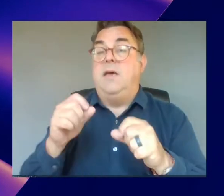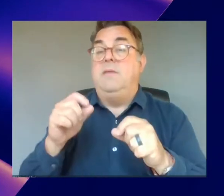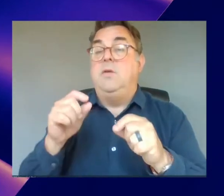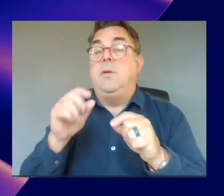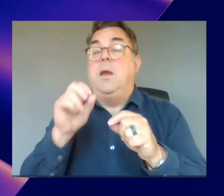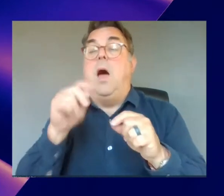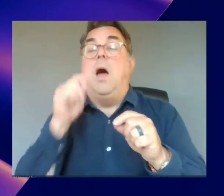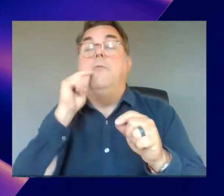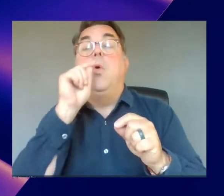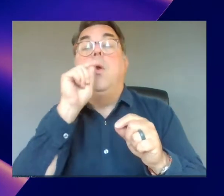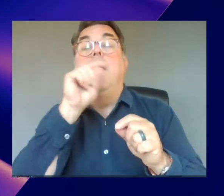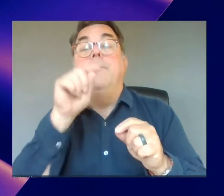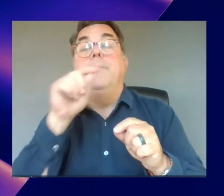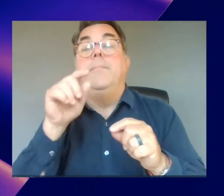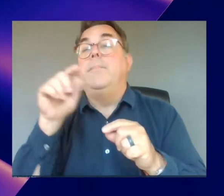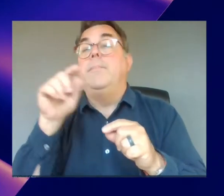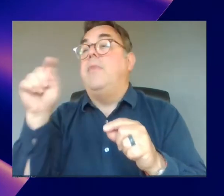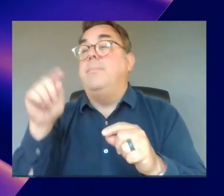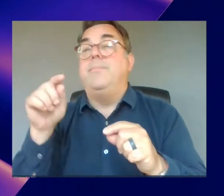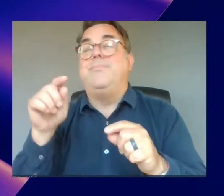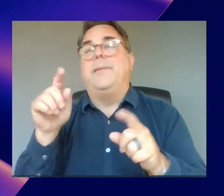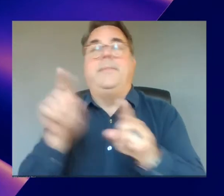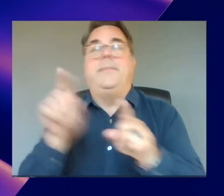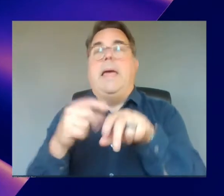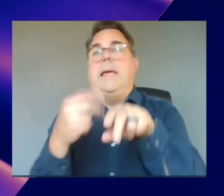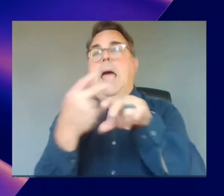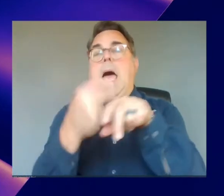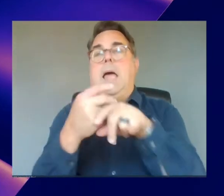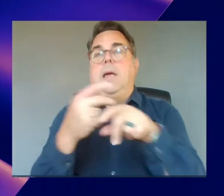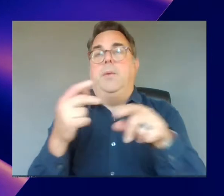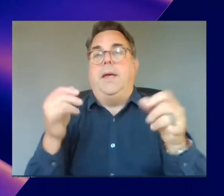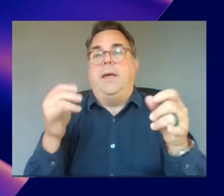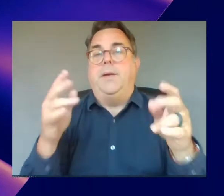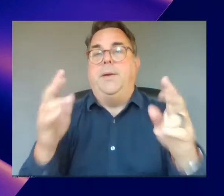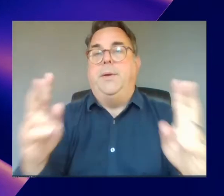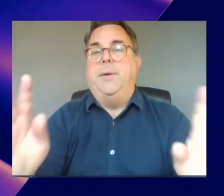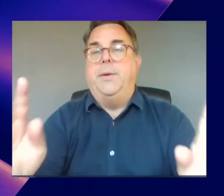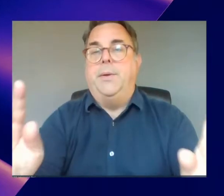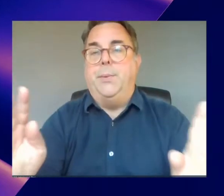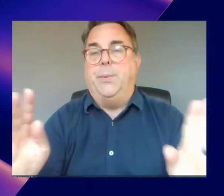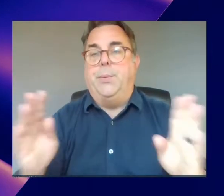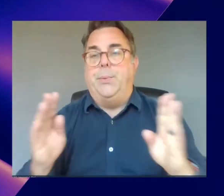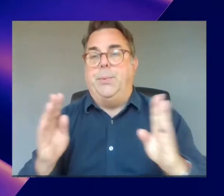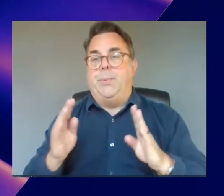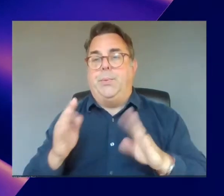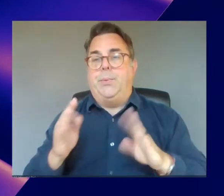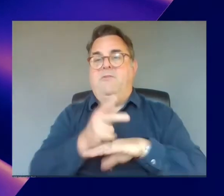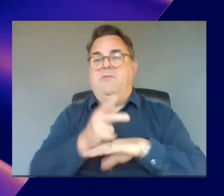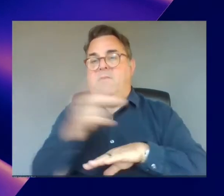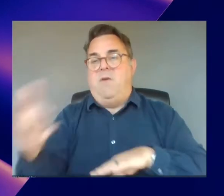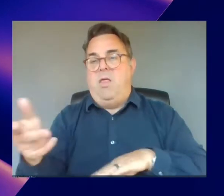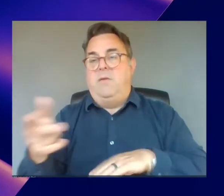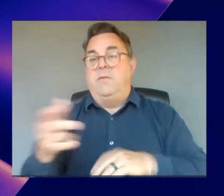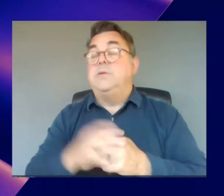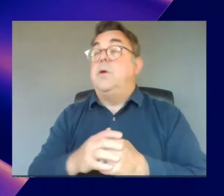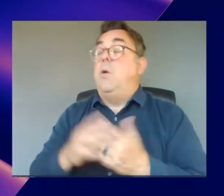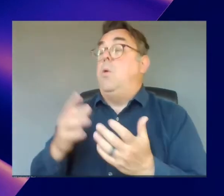[Jillian] Okay, guardrails. We do some validation to make sure that the flag data is what you expected it to be. So, the flag data might be a number